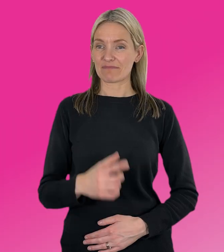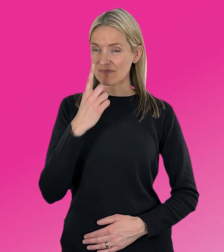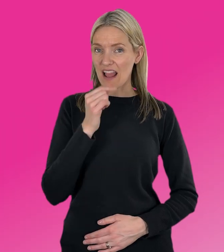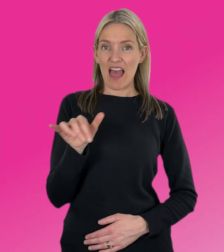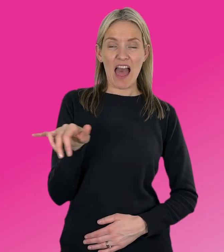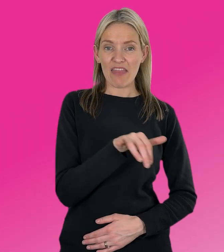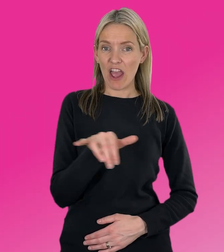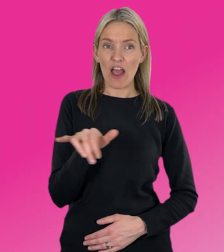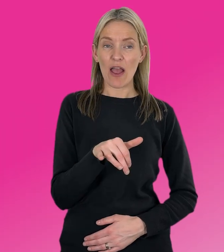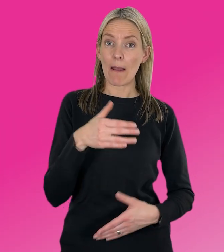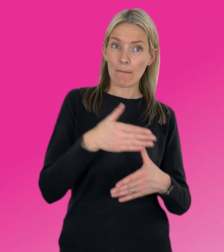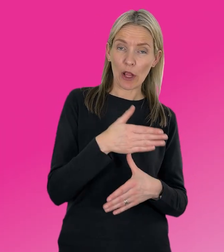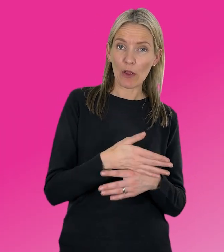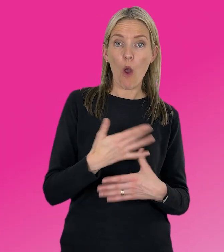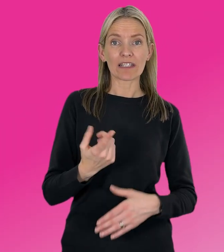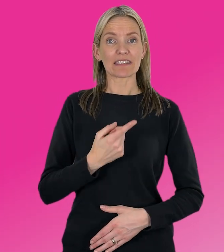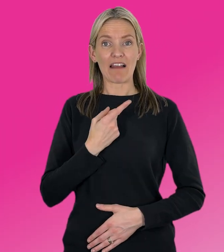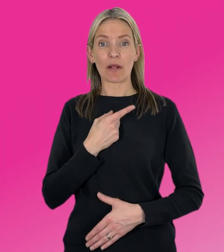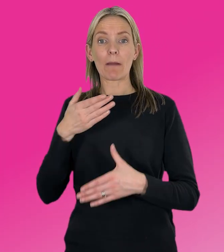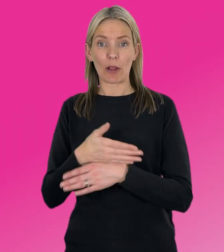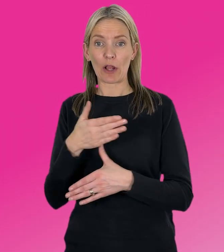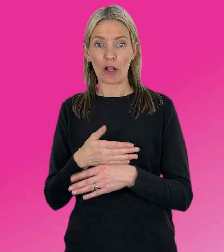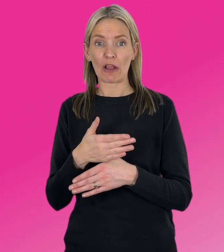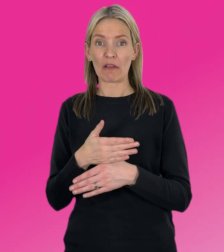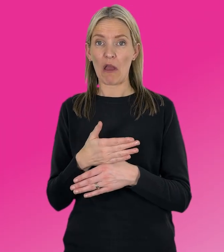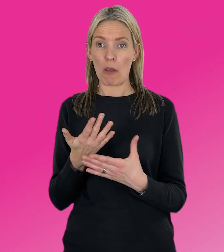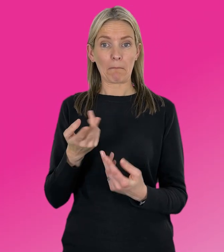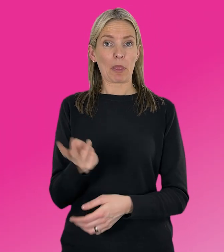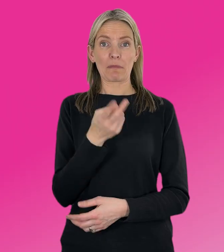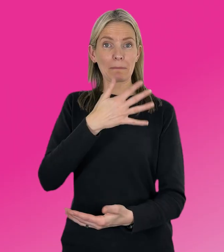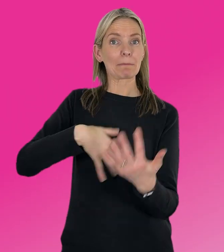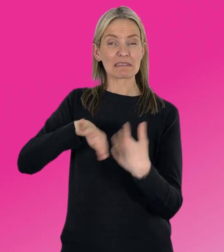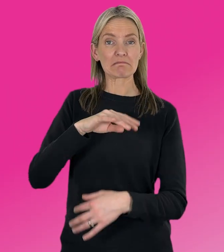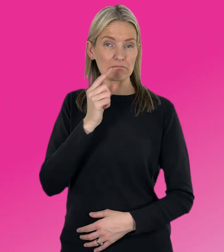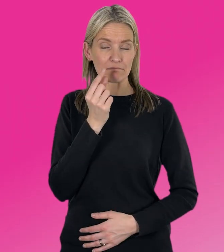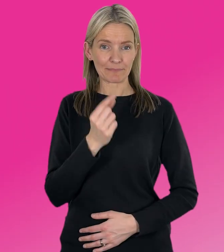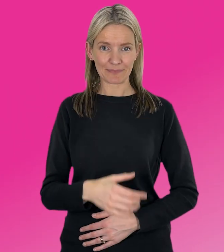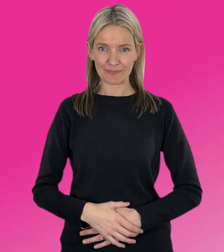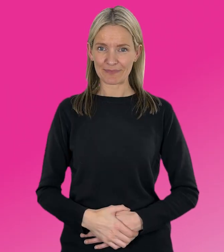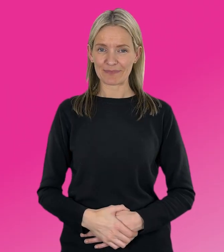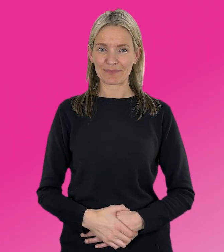This can be either employed or self-employed work or a mixture of both.